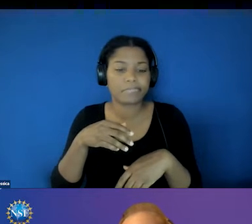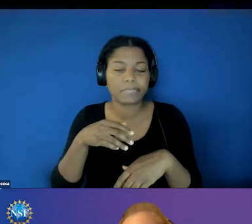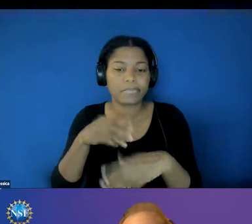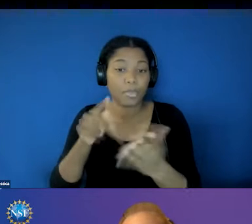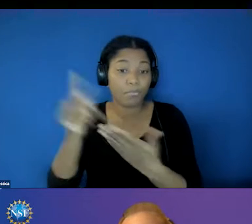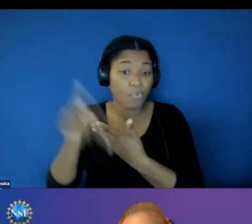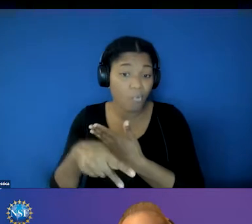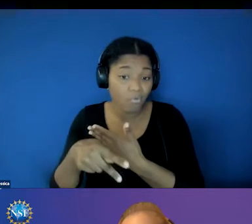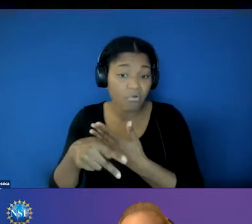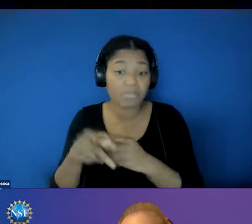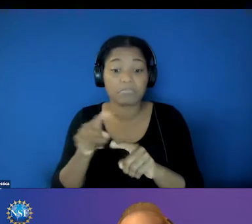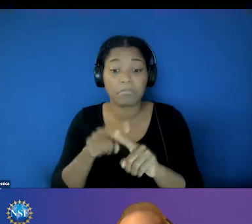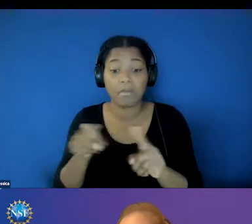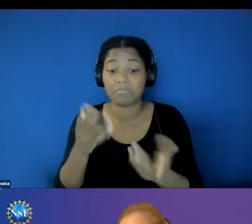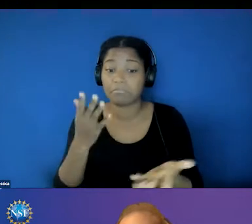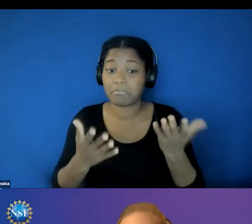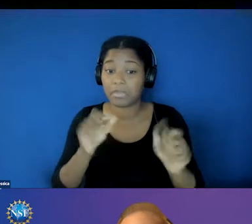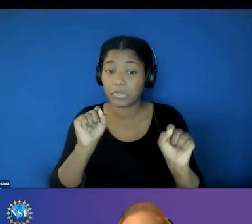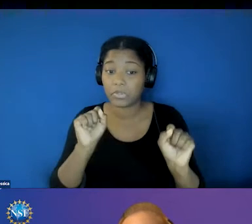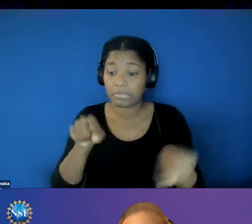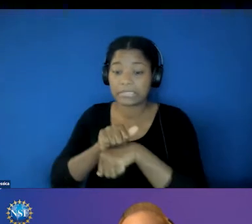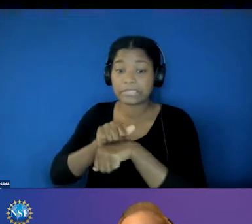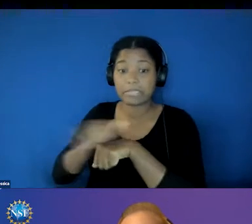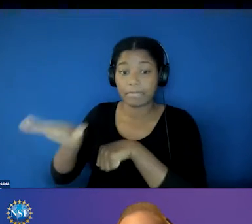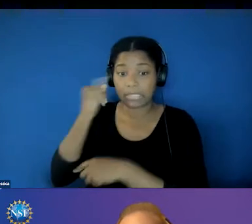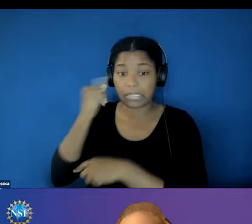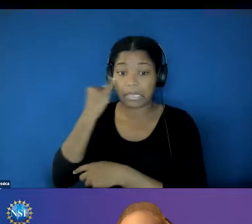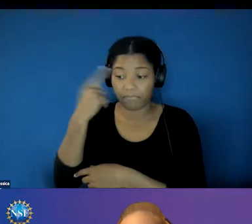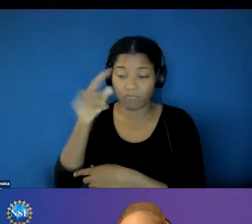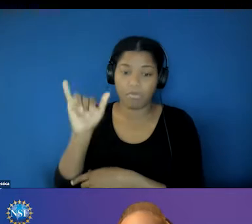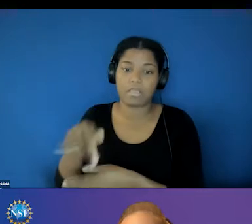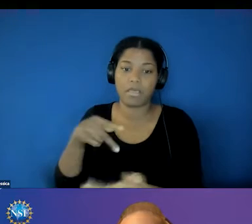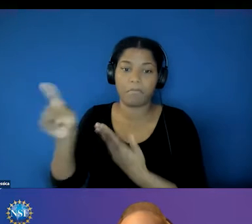to submit your idea to those particular programs. So,